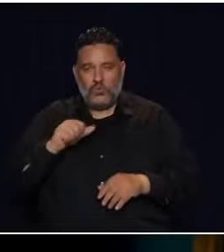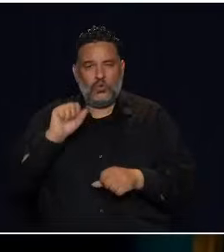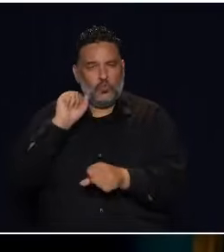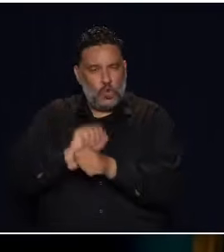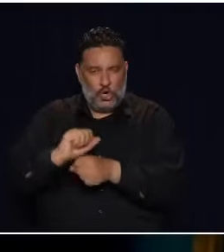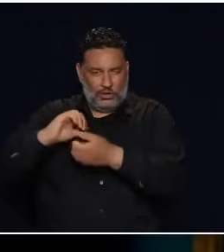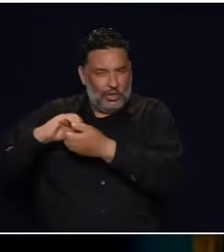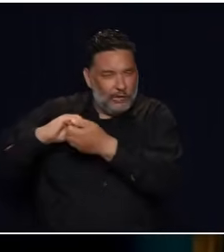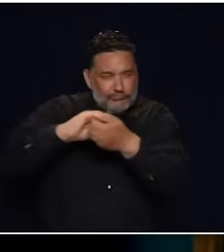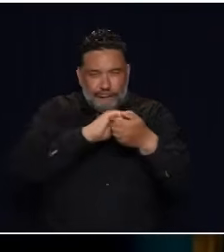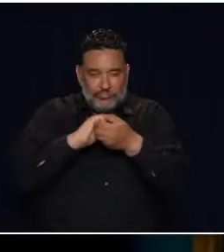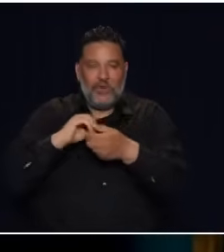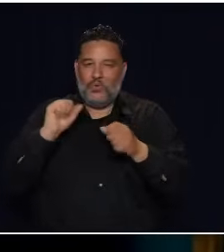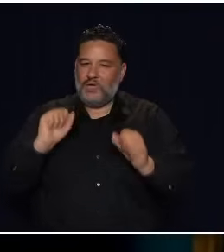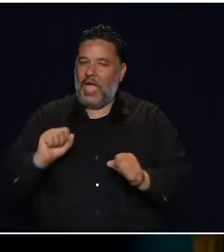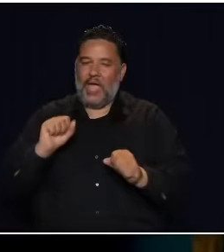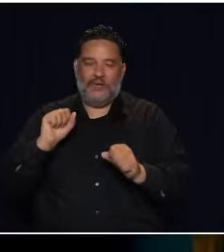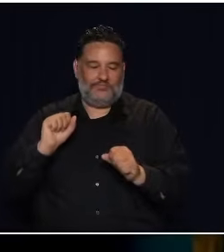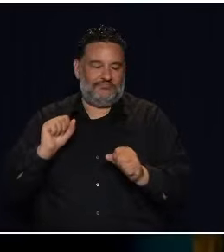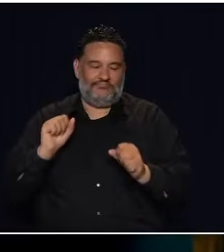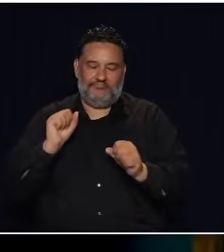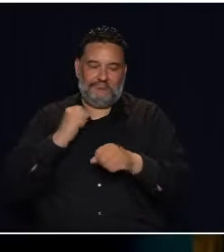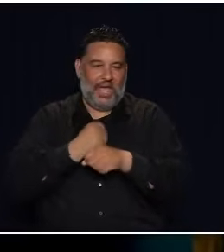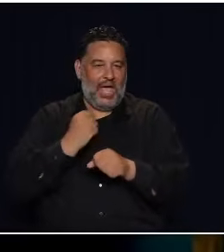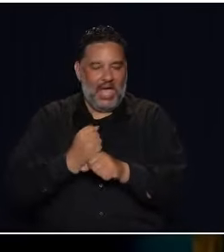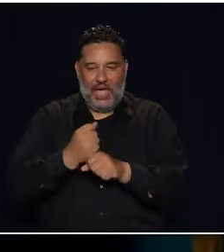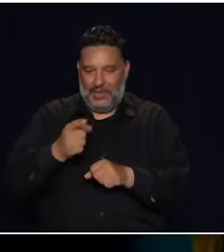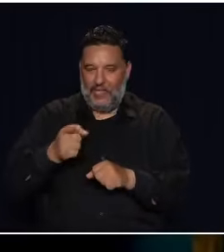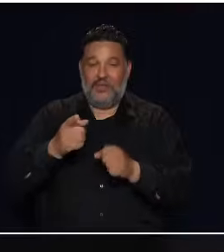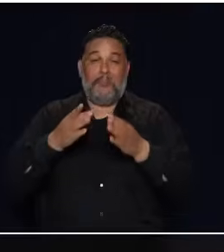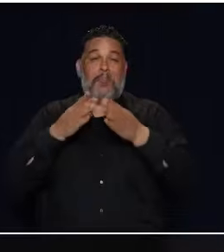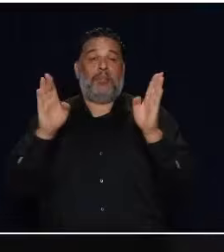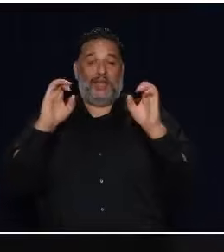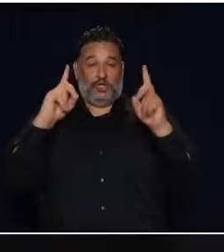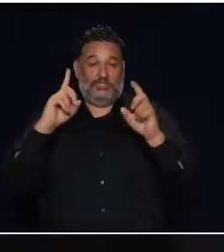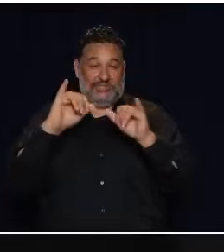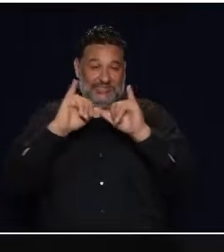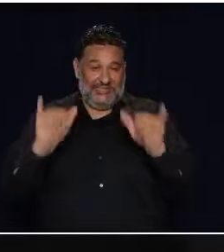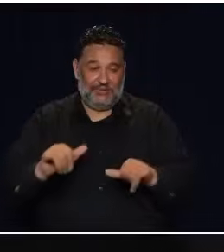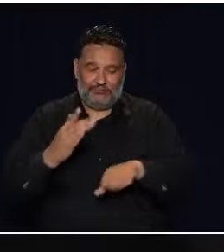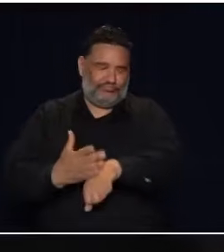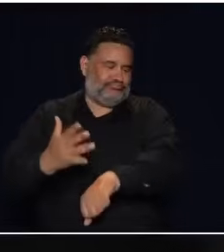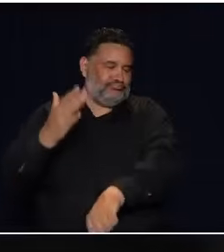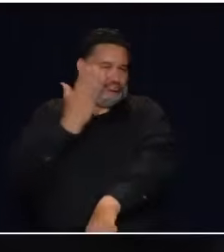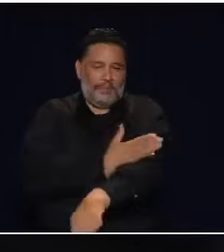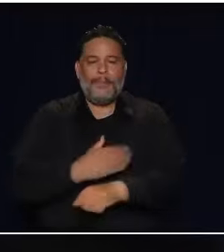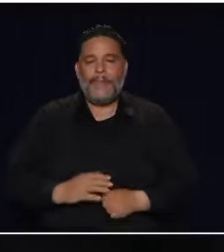WHOLE, IN THE STATE OF ARIZONA TO BE ABLE TO DO THAT, I THINK